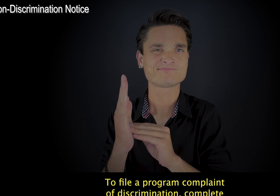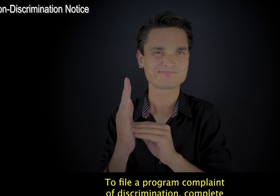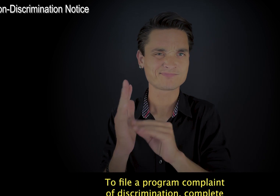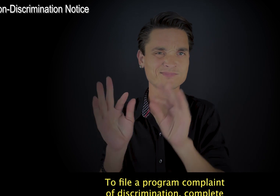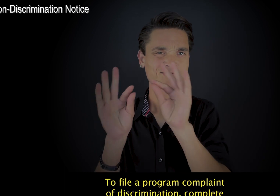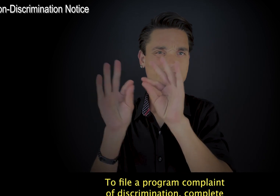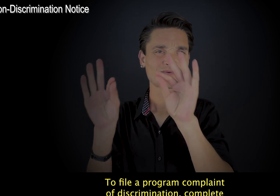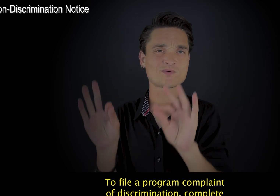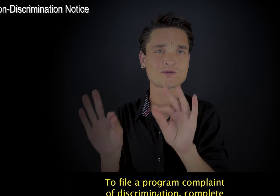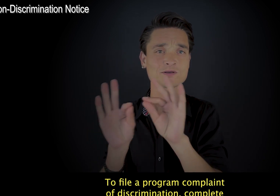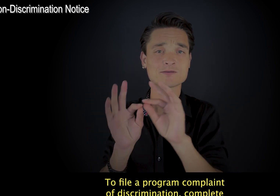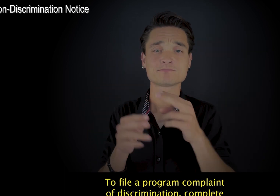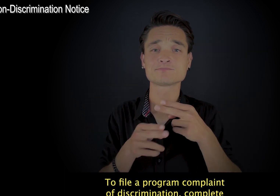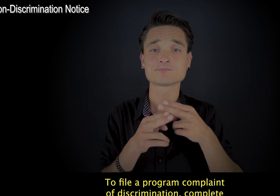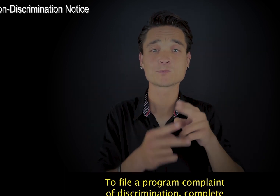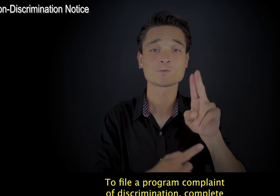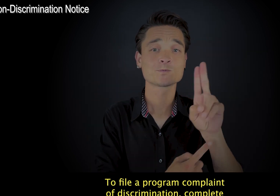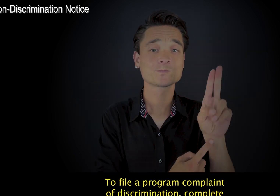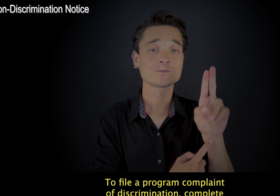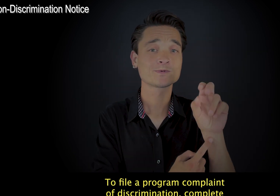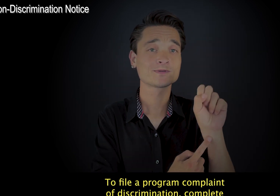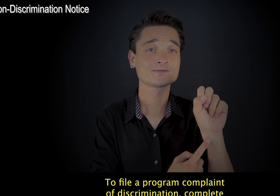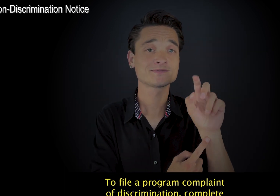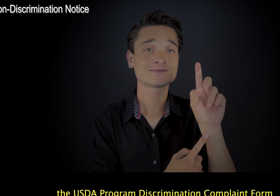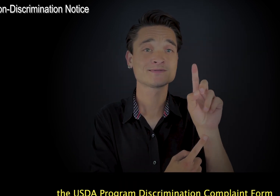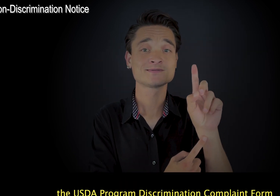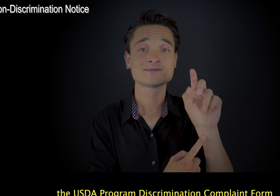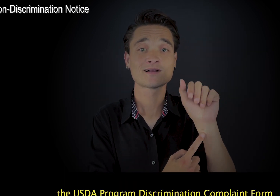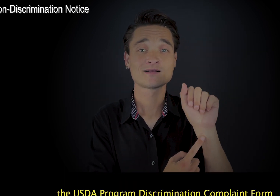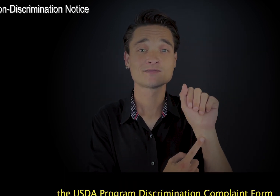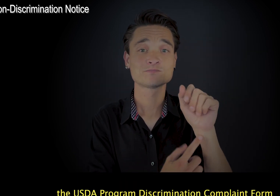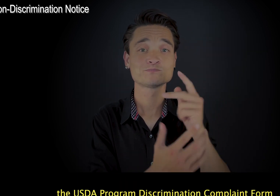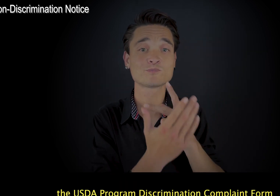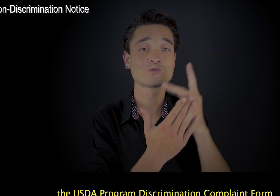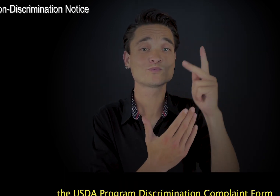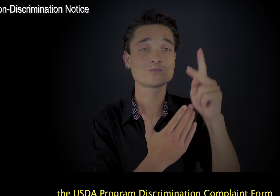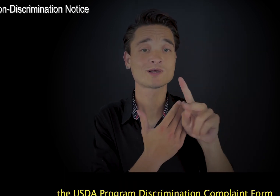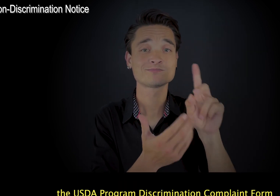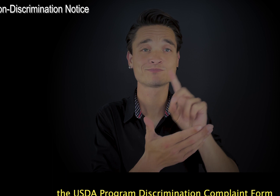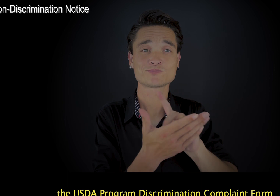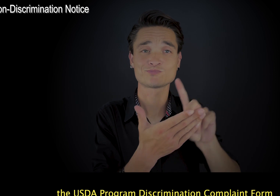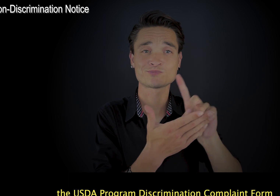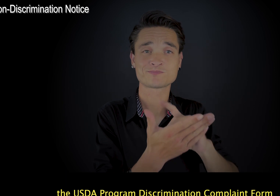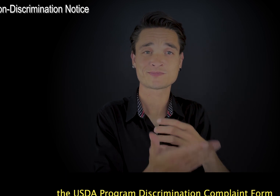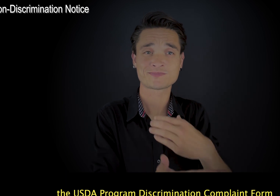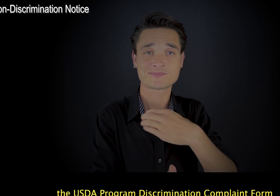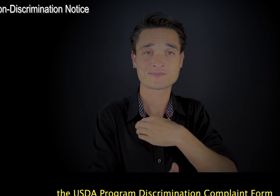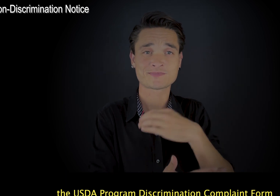To file a program complaint of discrimination, complete the USDA Program Discrimination Complaint Form